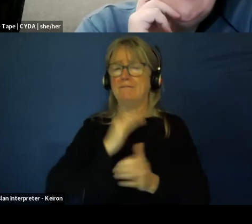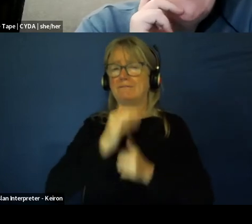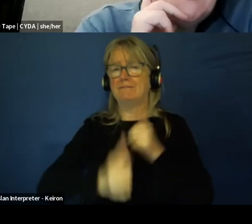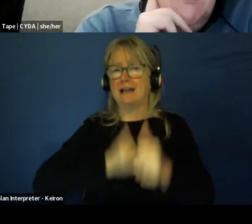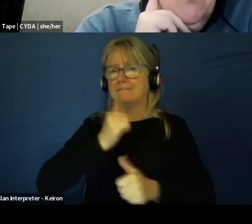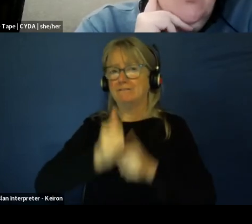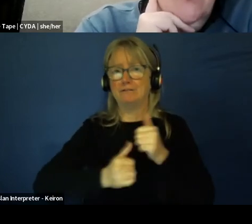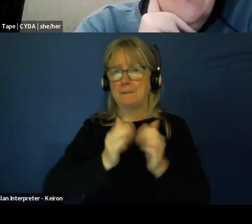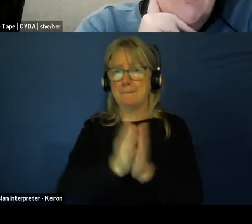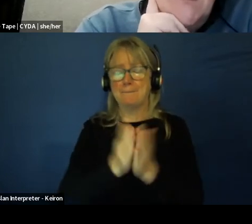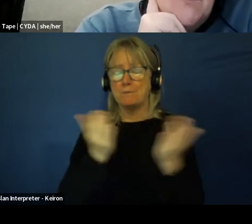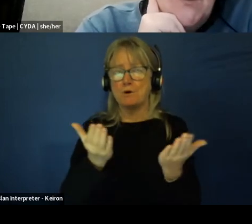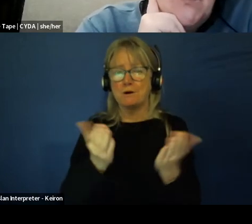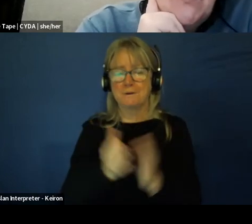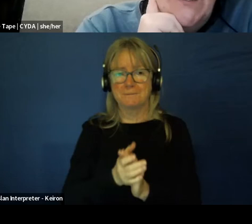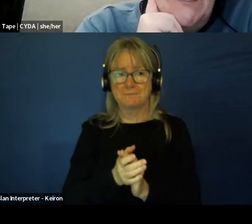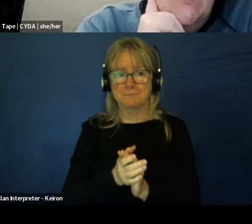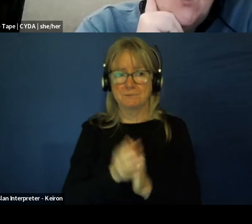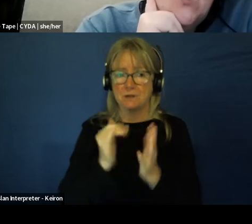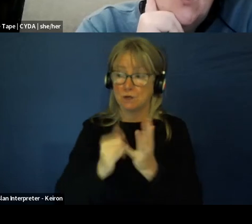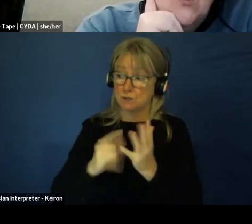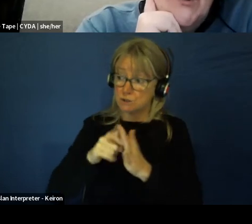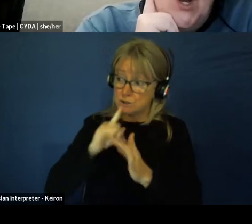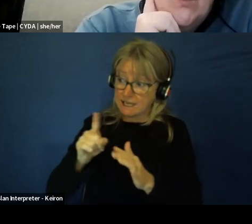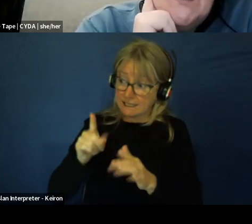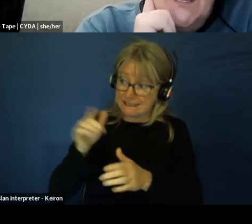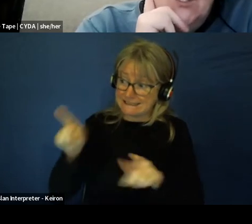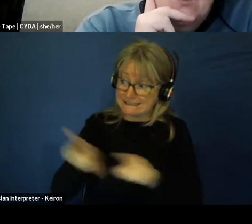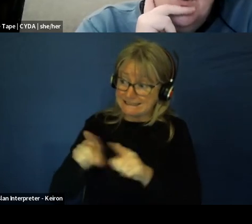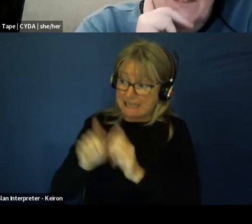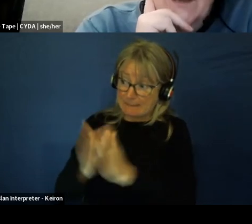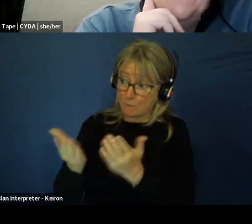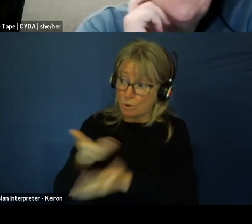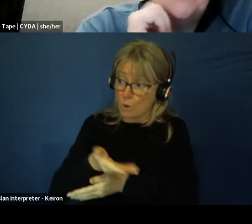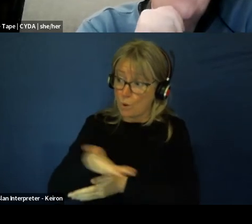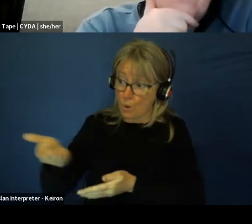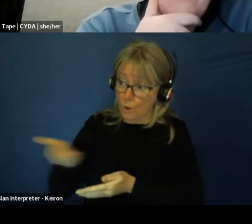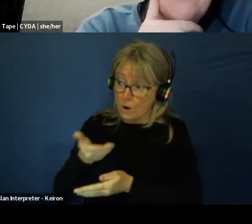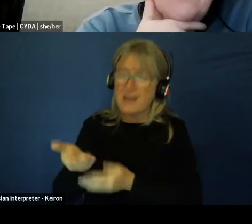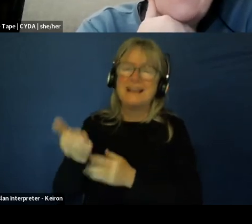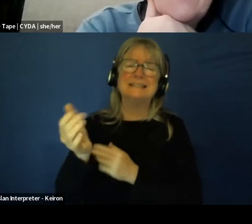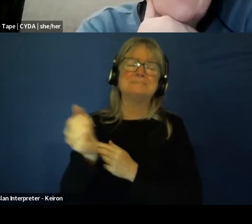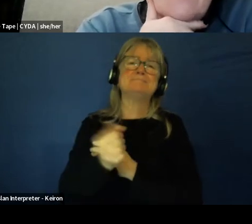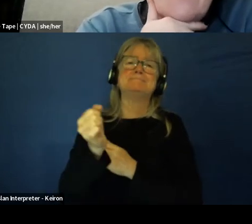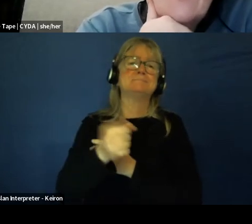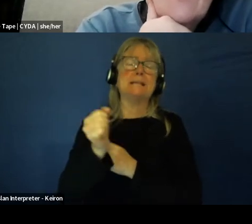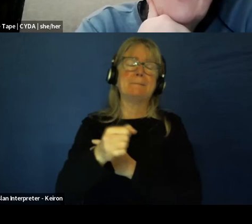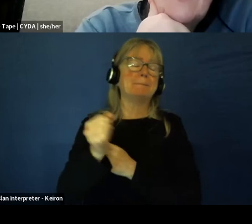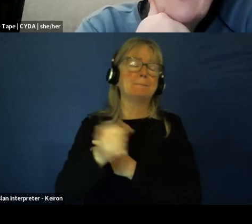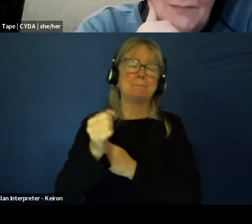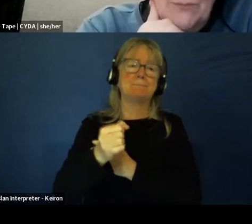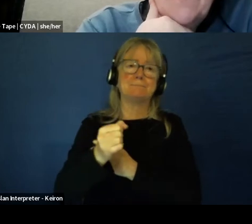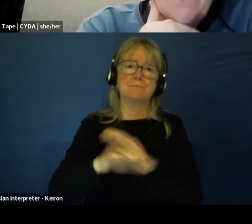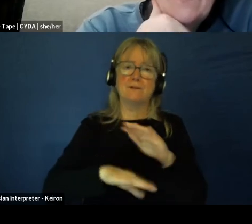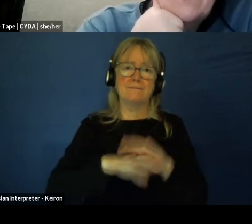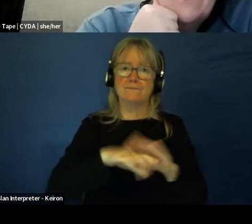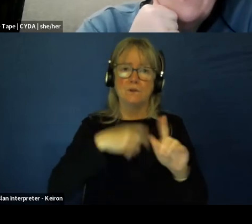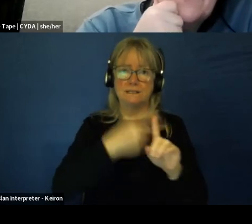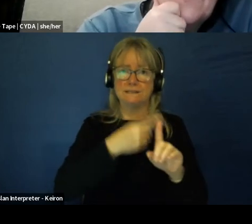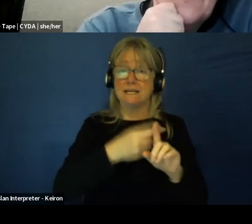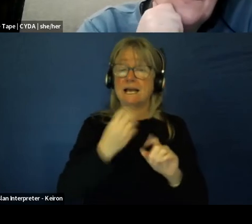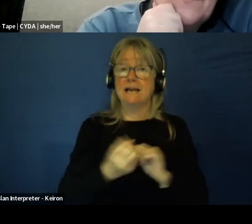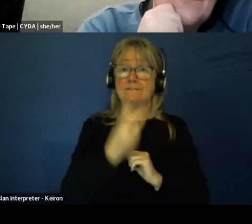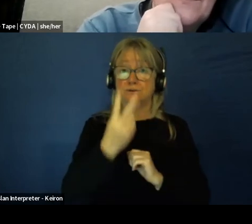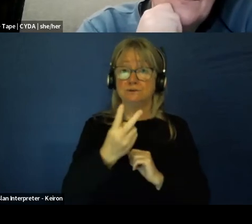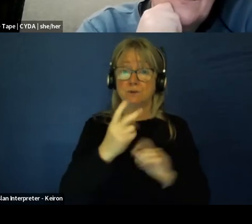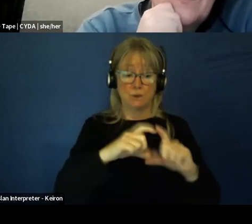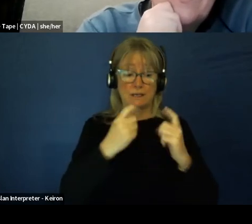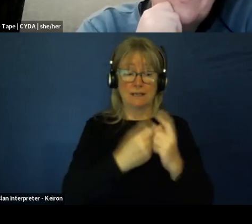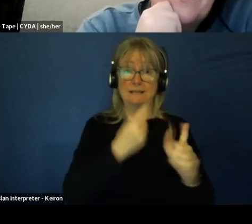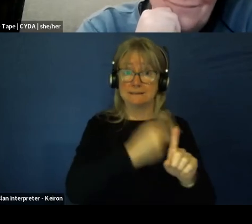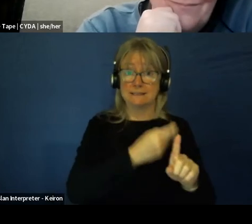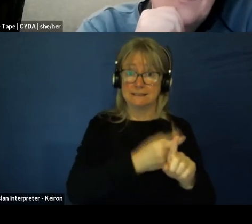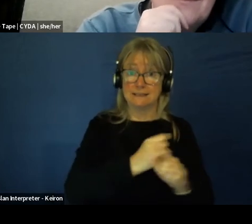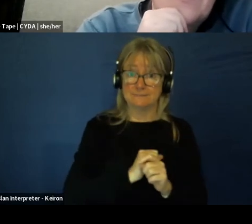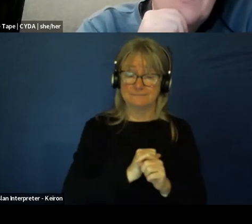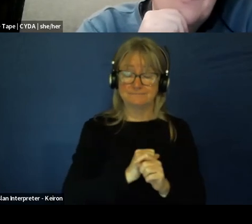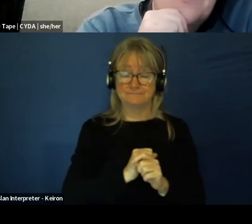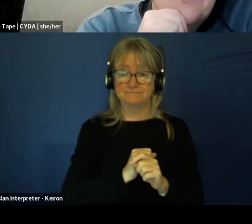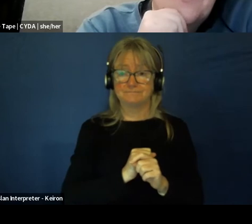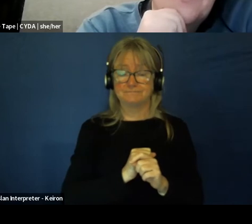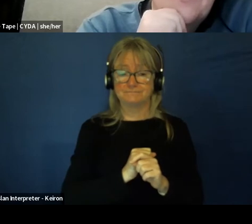the same book that everybody was reading was all so all of those two cos kindergarten, it was a key one class.